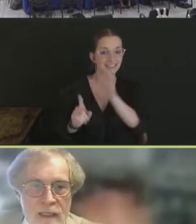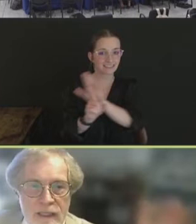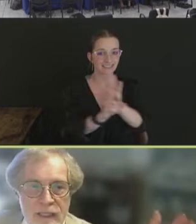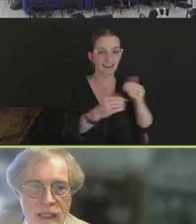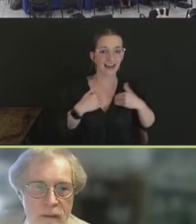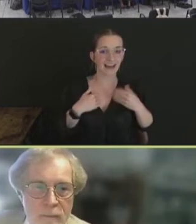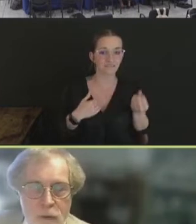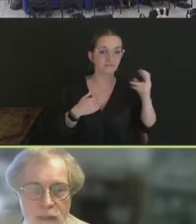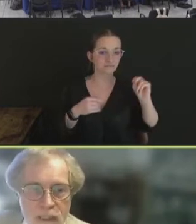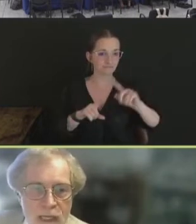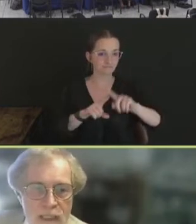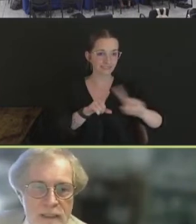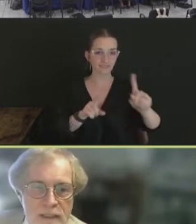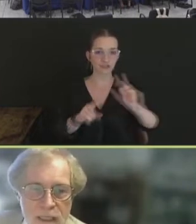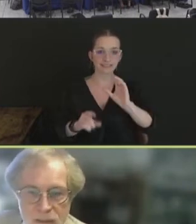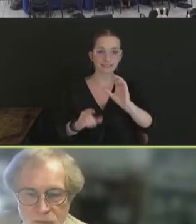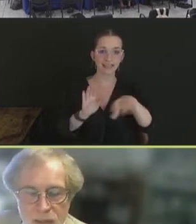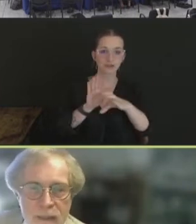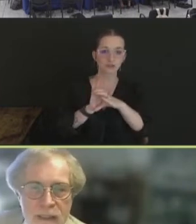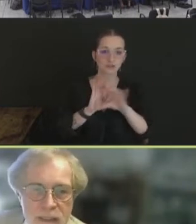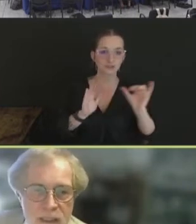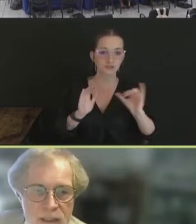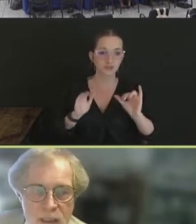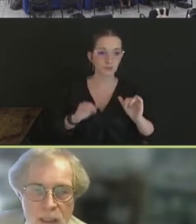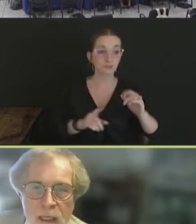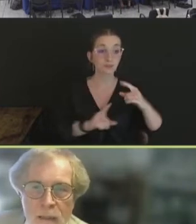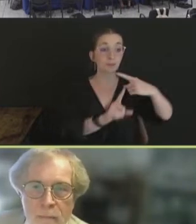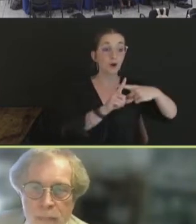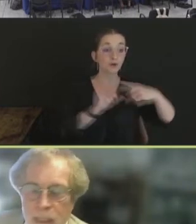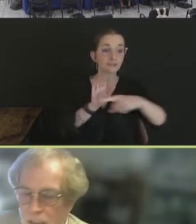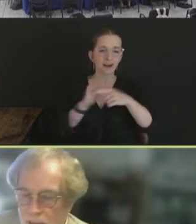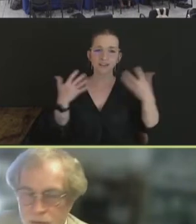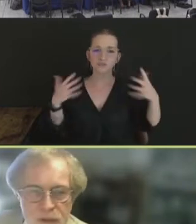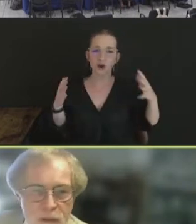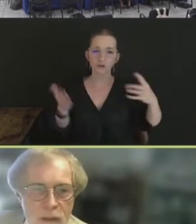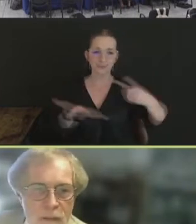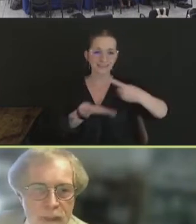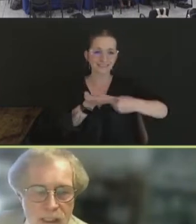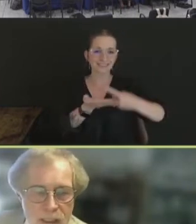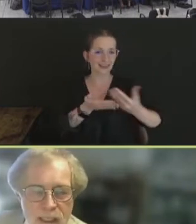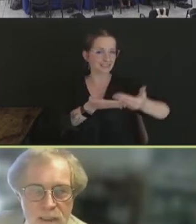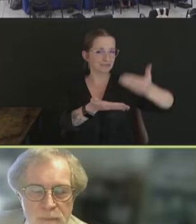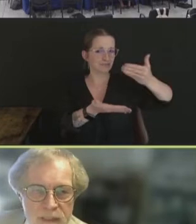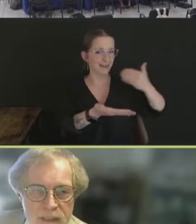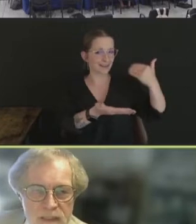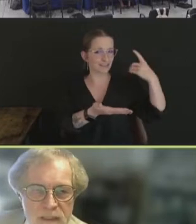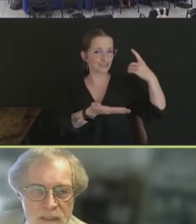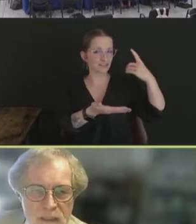The pros and cons have been discussed by Dr. Salk a bit.